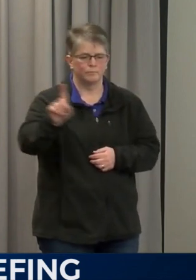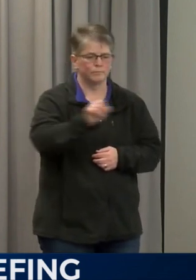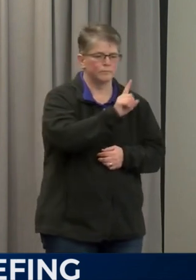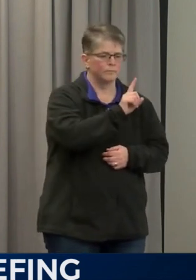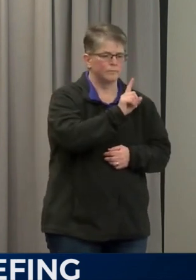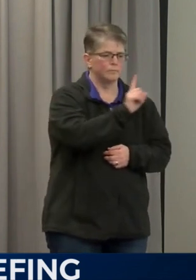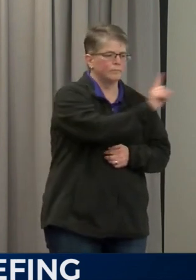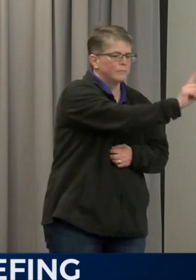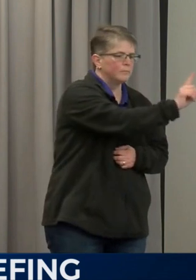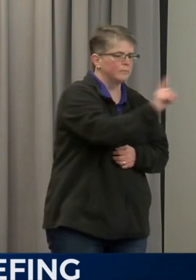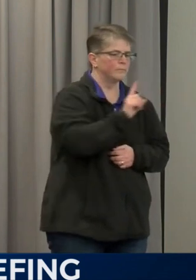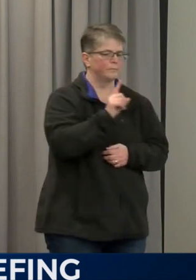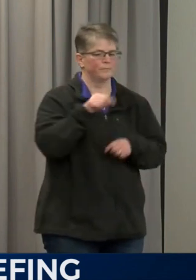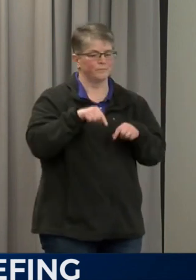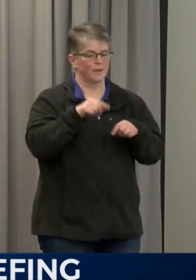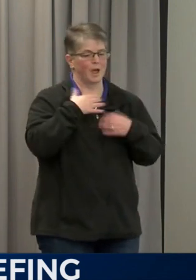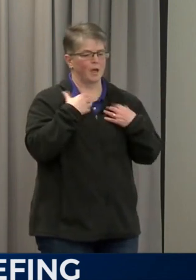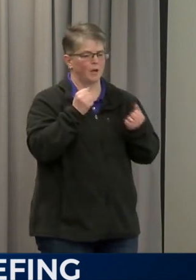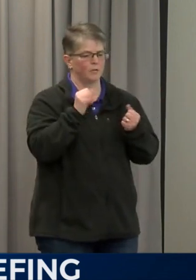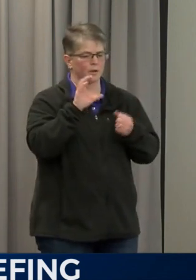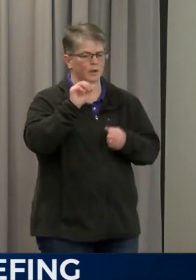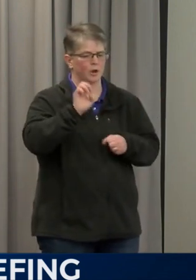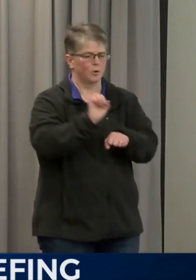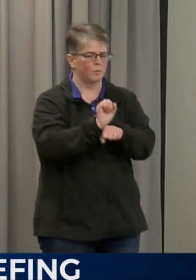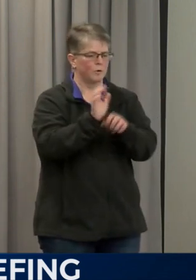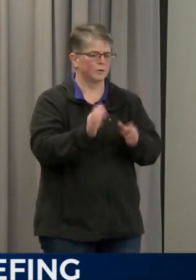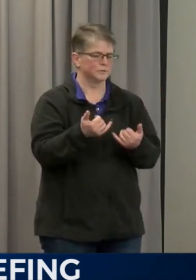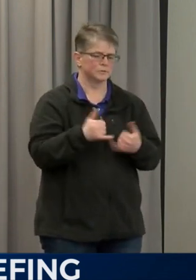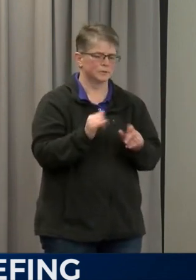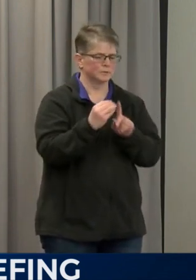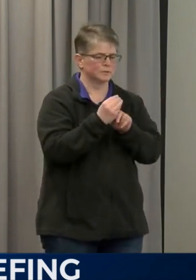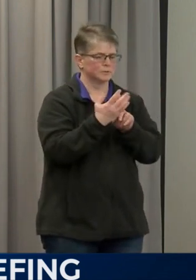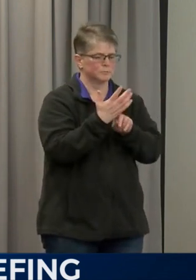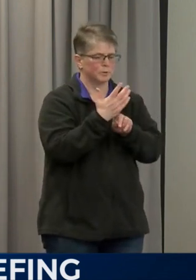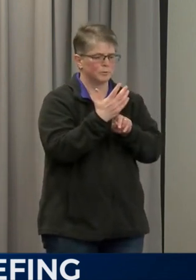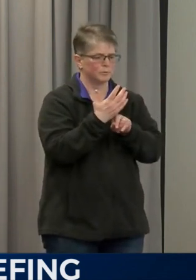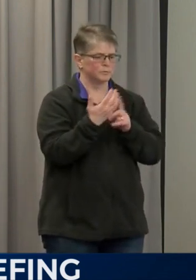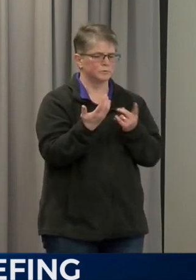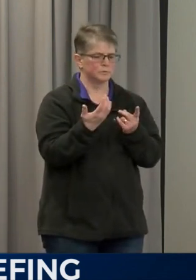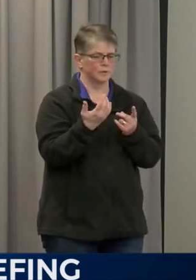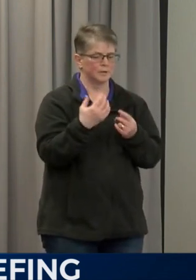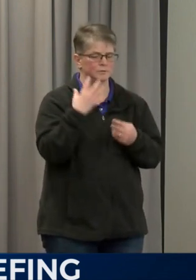PEOPLE ARE STILL WORKING. PEOPLE ARE STILL MOVING ABOUT. THE HEALTH CARE WORKERS